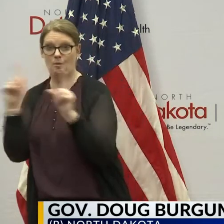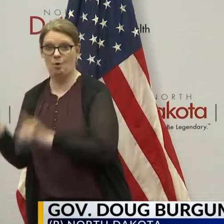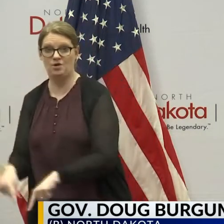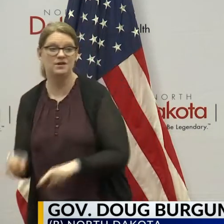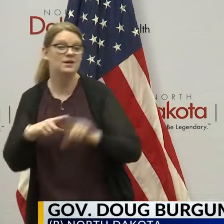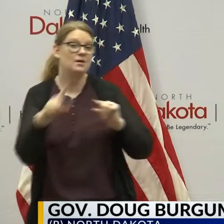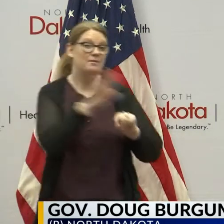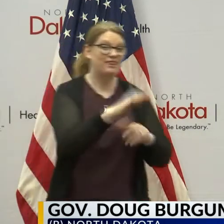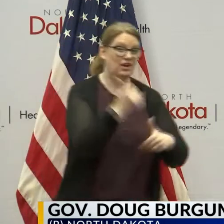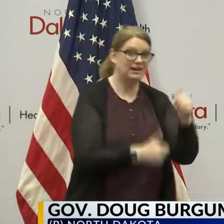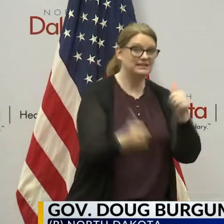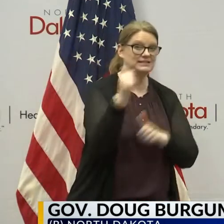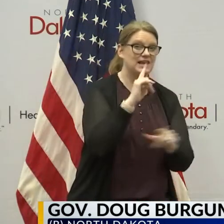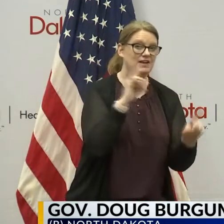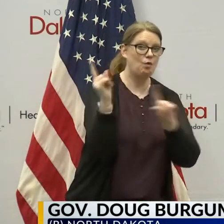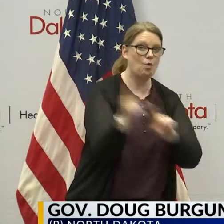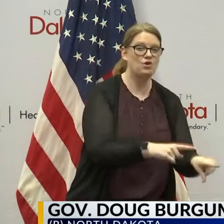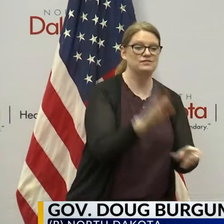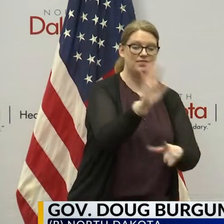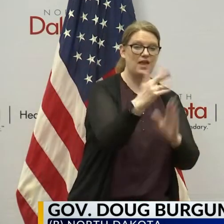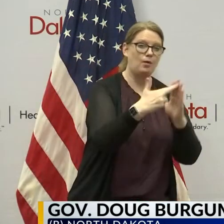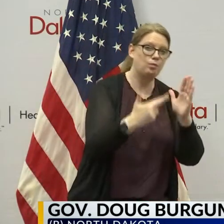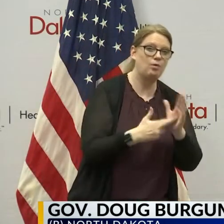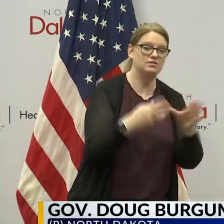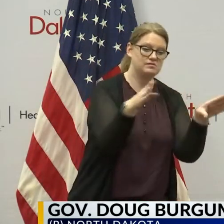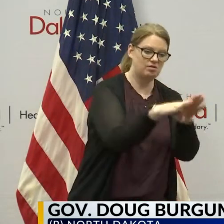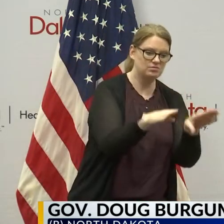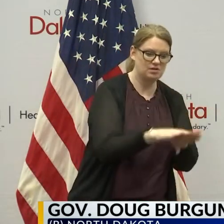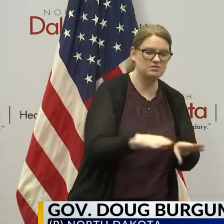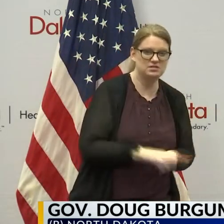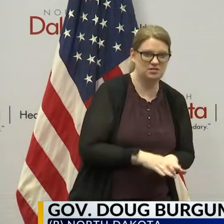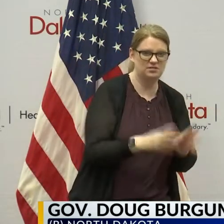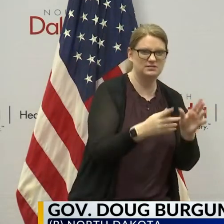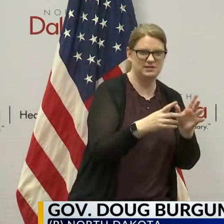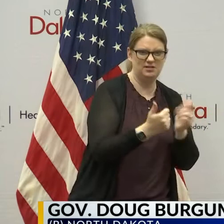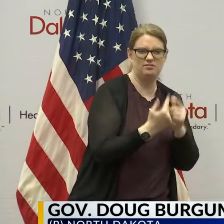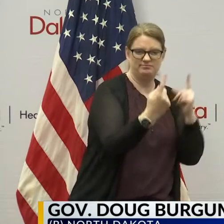LOOKING FOR HE SAID THEY ARE REALLY DOING IS FUNCTIONALLY EQUIVALENT AND I WANT TO MAKE SURE PEOPLE UNDERSTAND THAT.